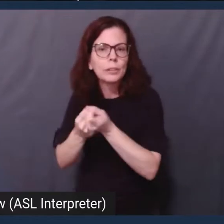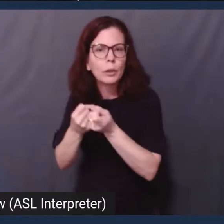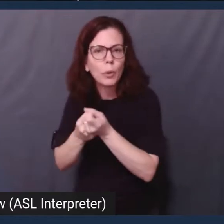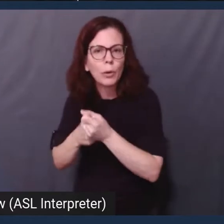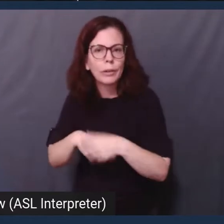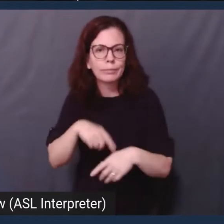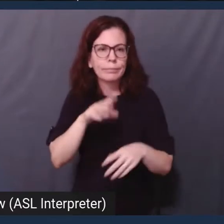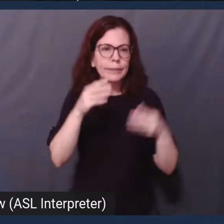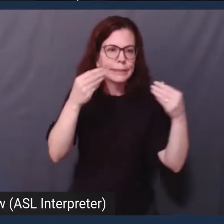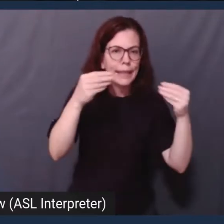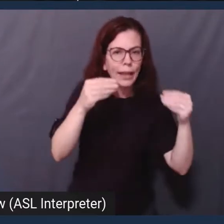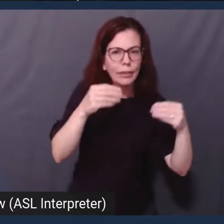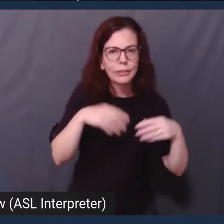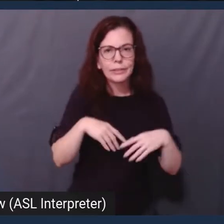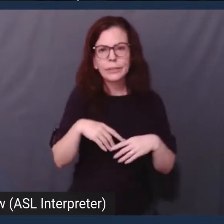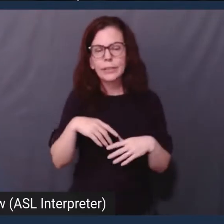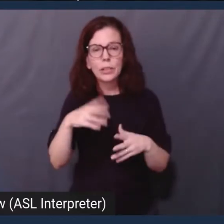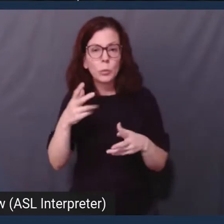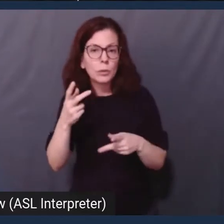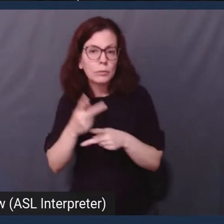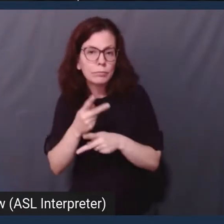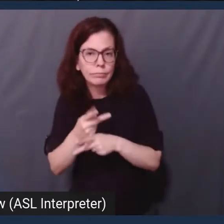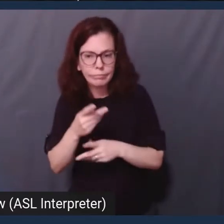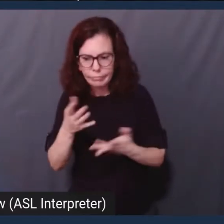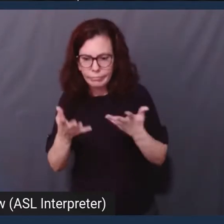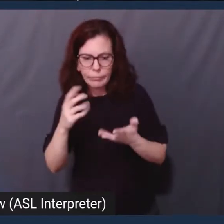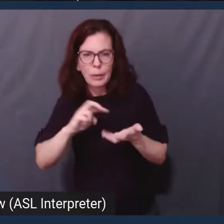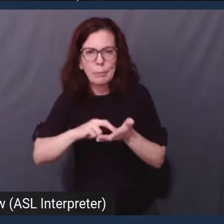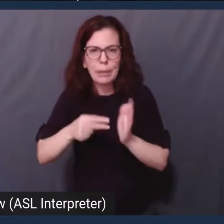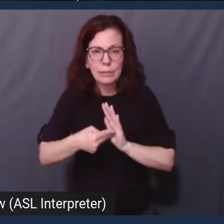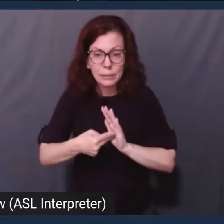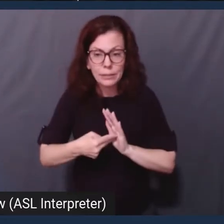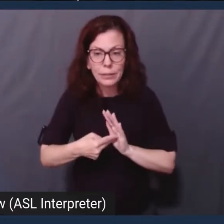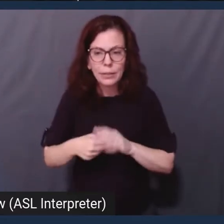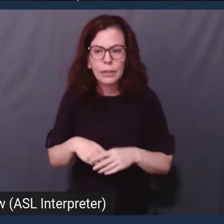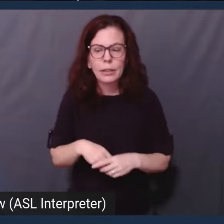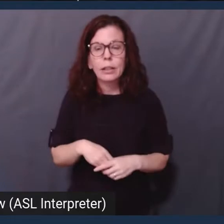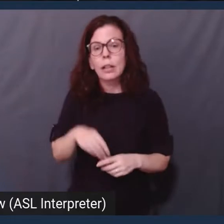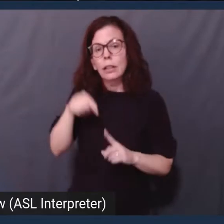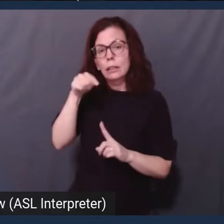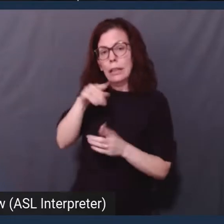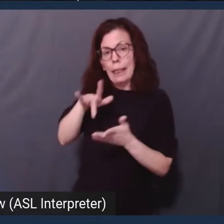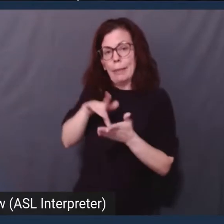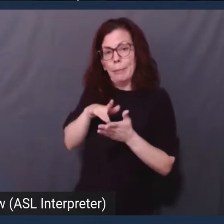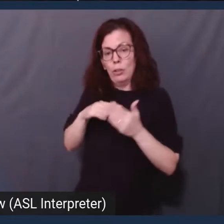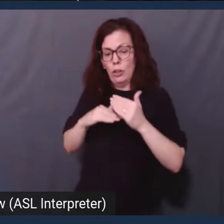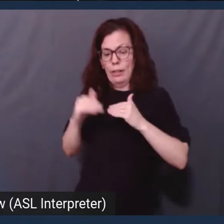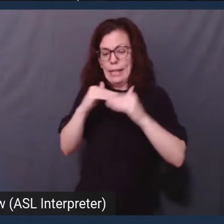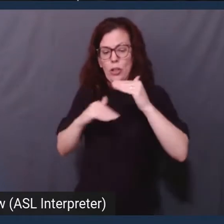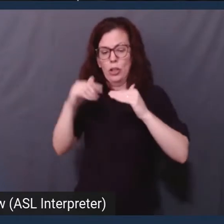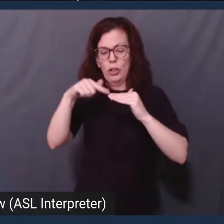and you want to find out, make sense of it. So the middle layer that helps you prepare the data